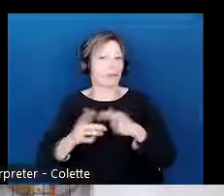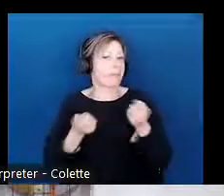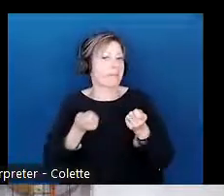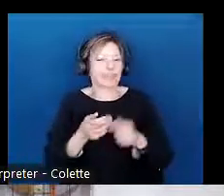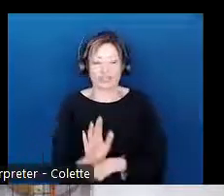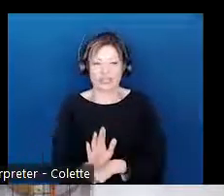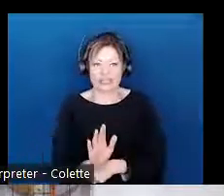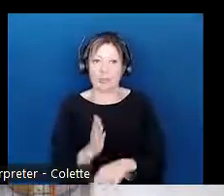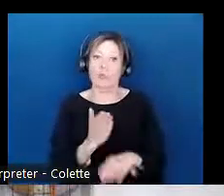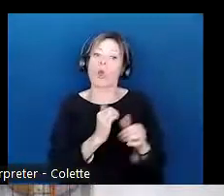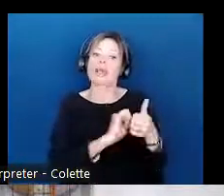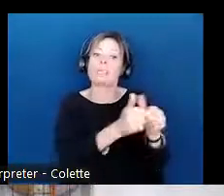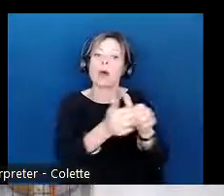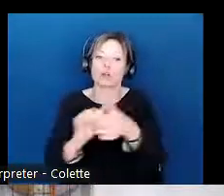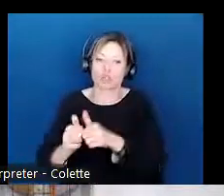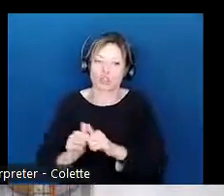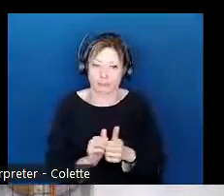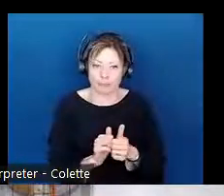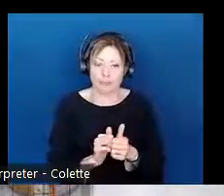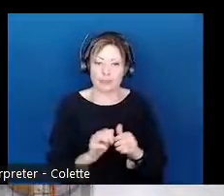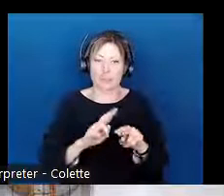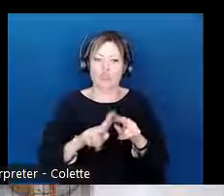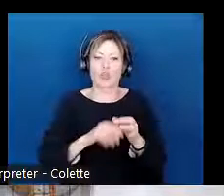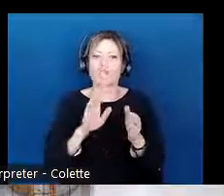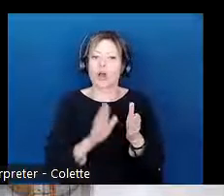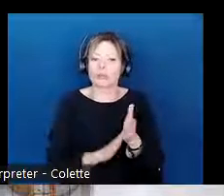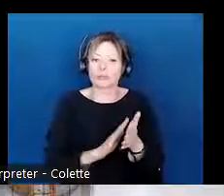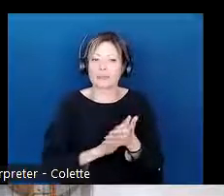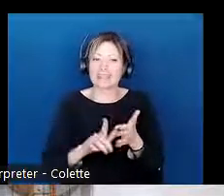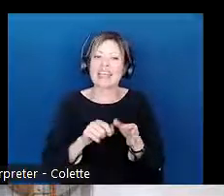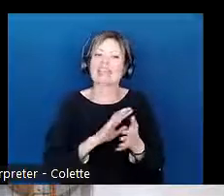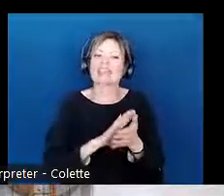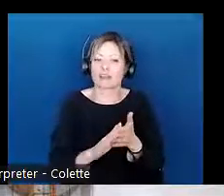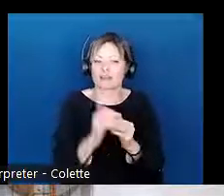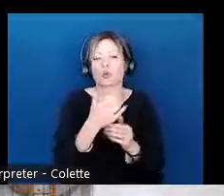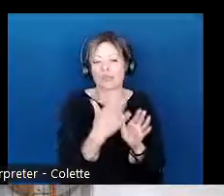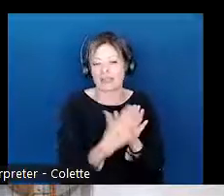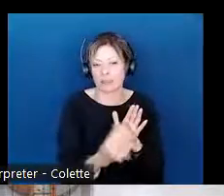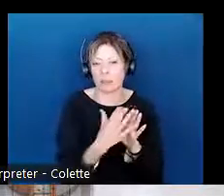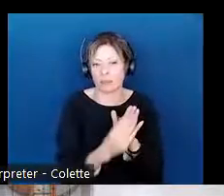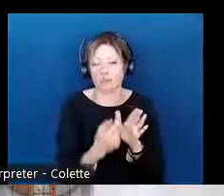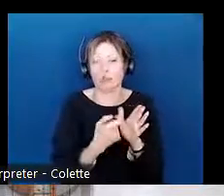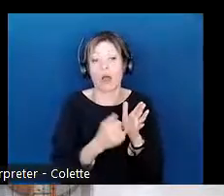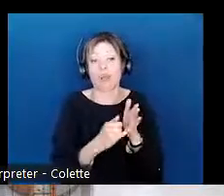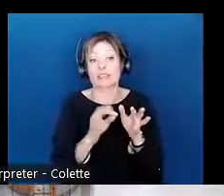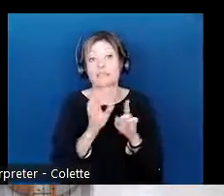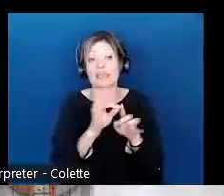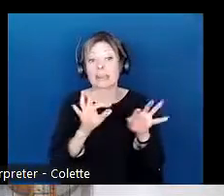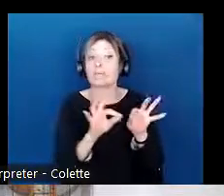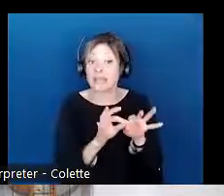Partnership so I think Farnham Heath's a good example of that so RSPB own and manage that land